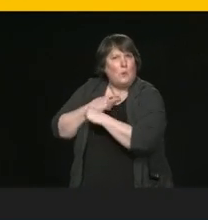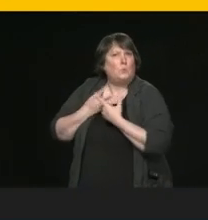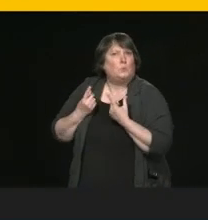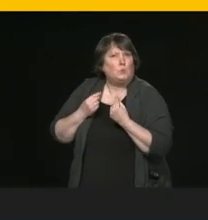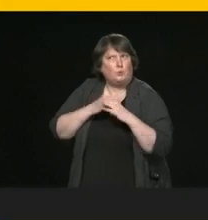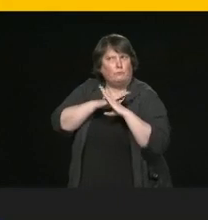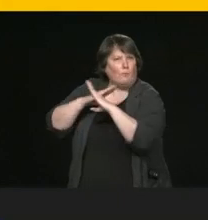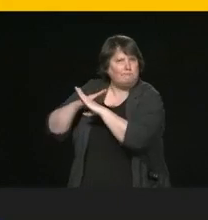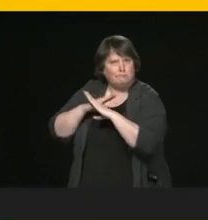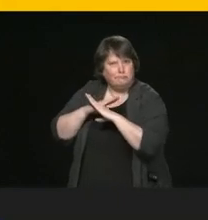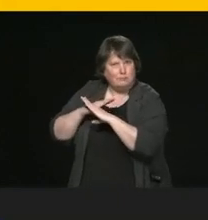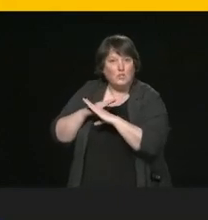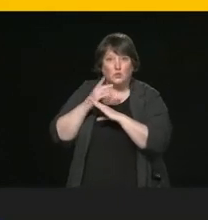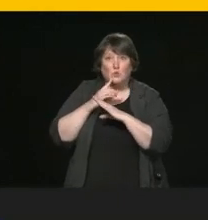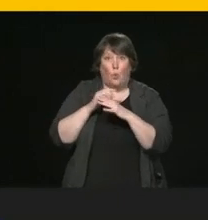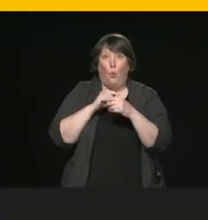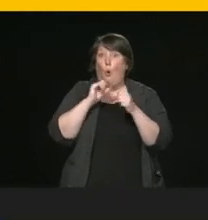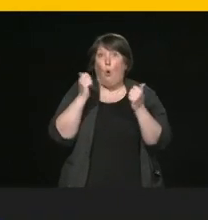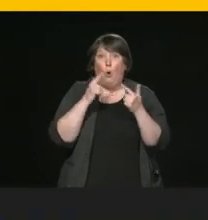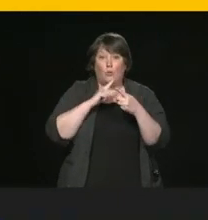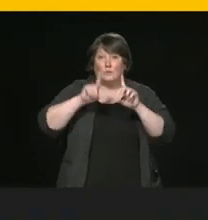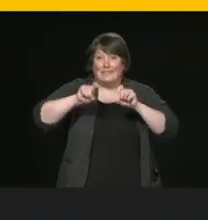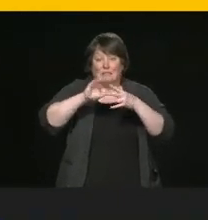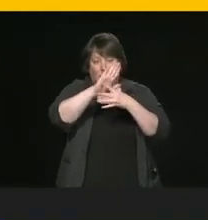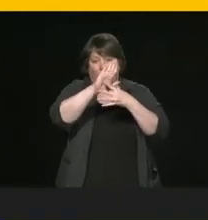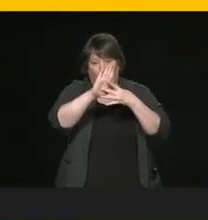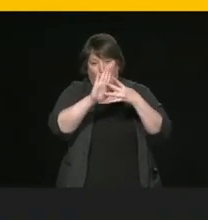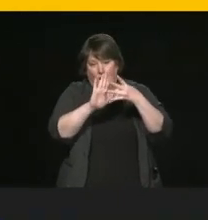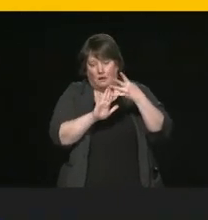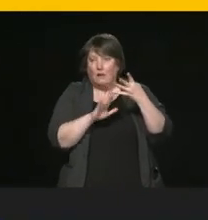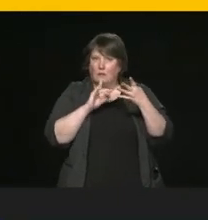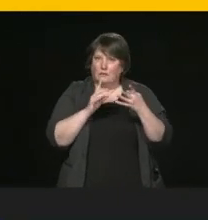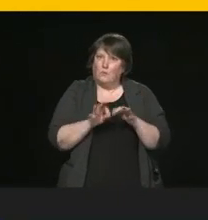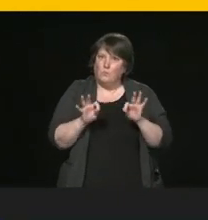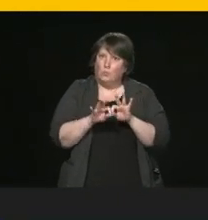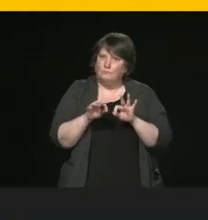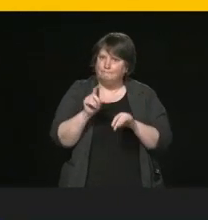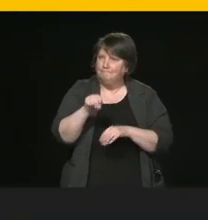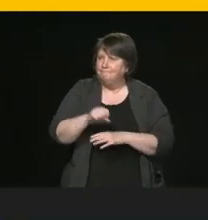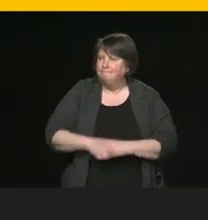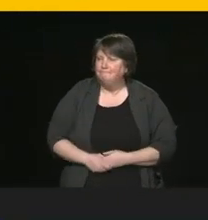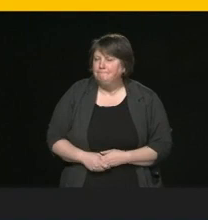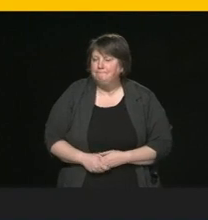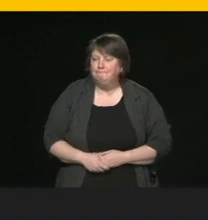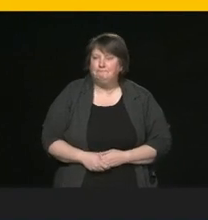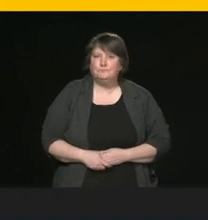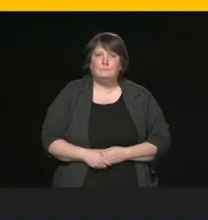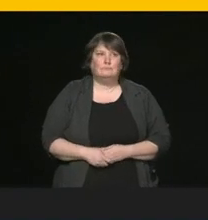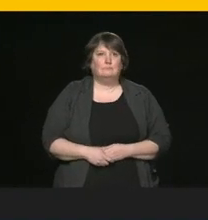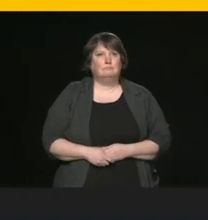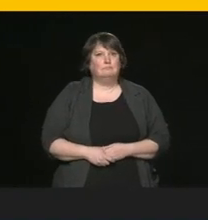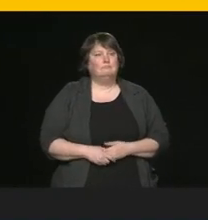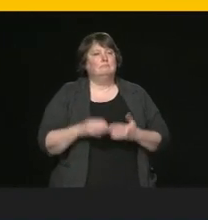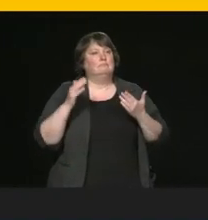I THINK ALL OF THOSE ARE STREAMS OF CAPACITY-BUILDING THAT ARE